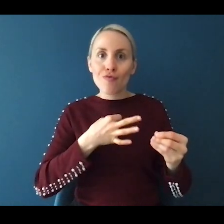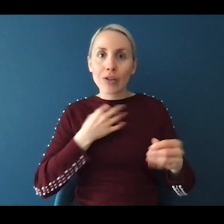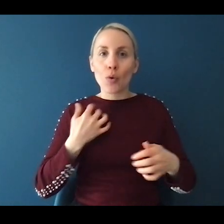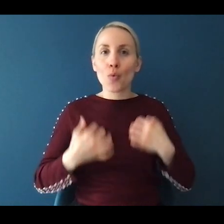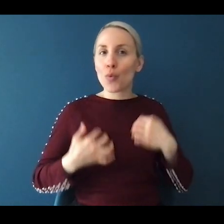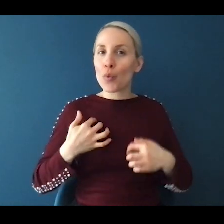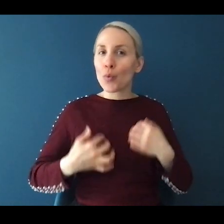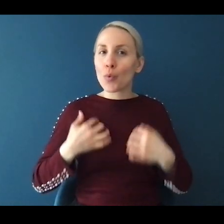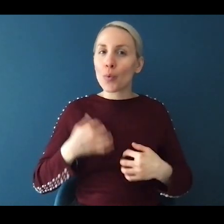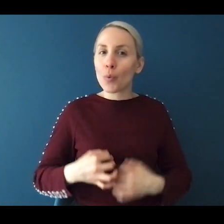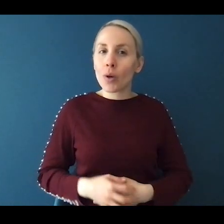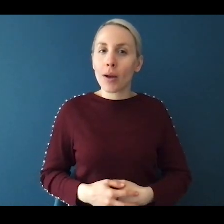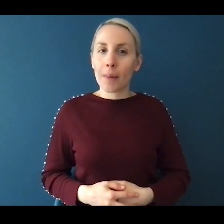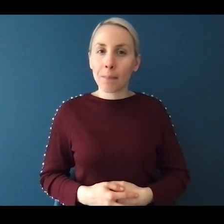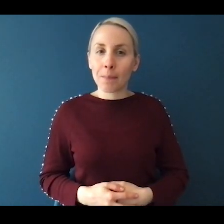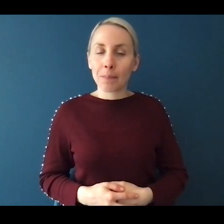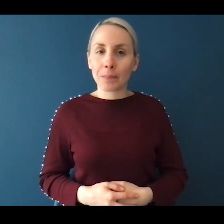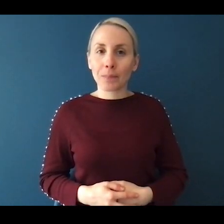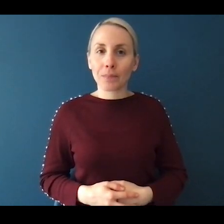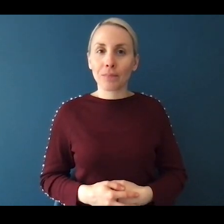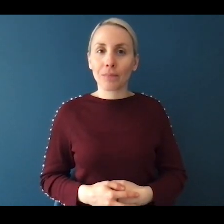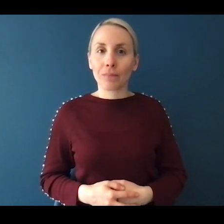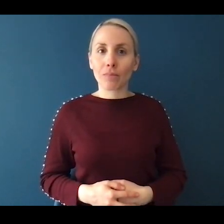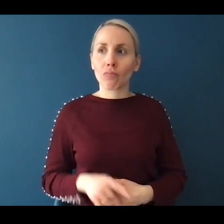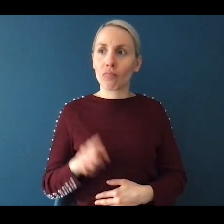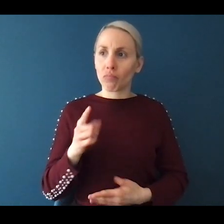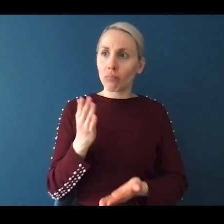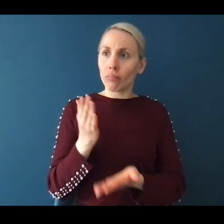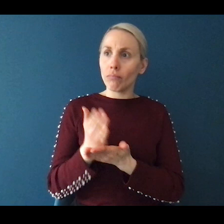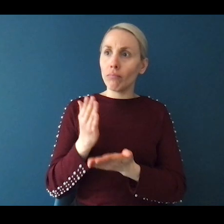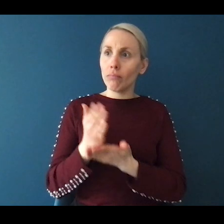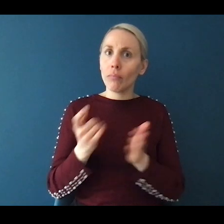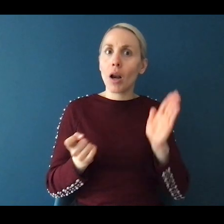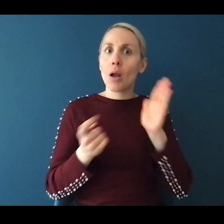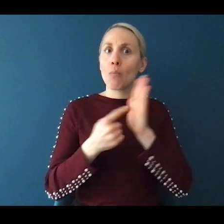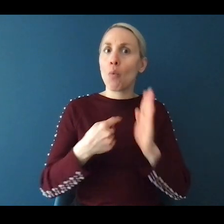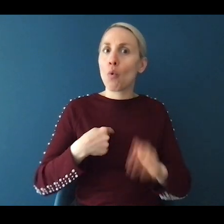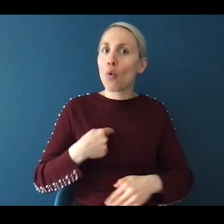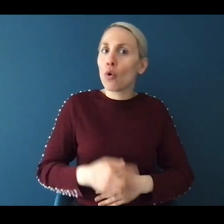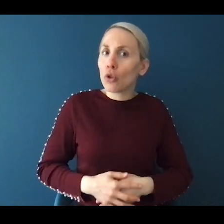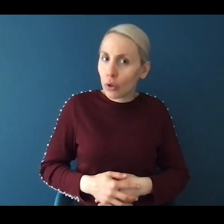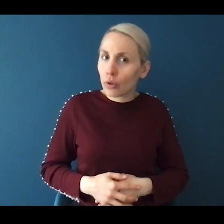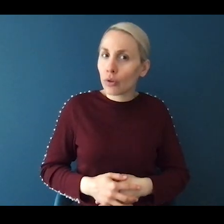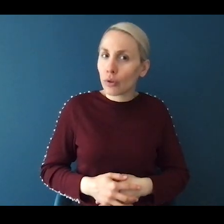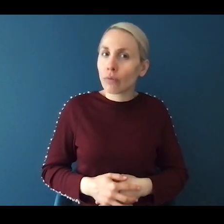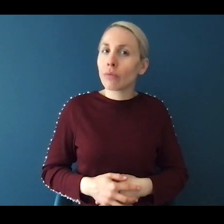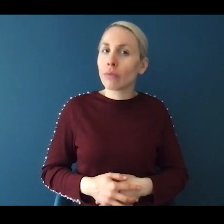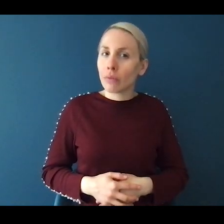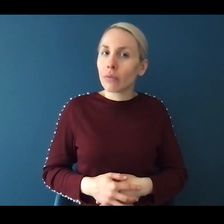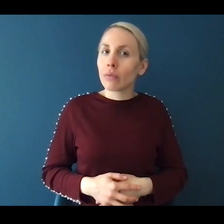and take risks in new and exciting ways I think for me that was definitely a key part